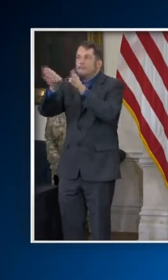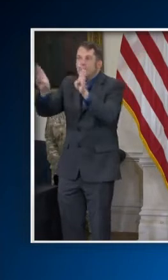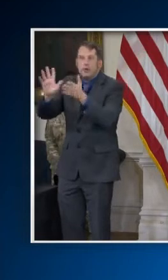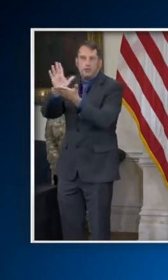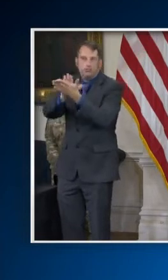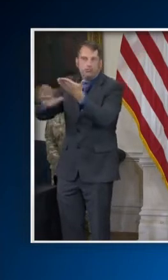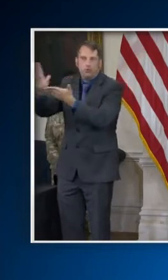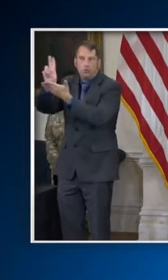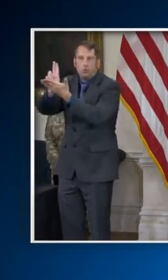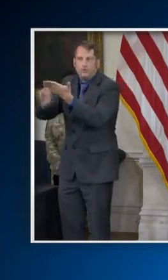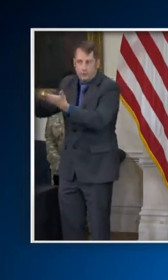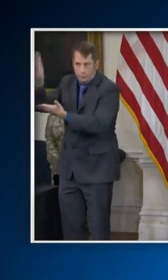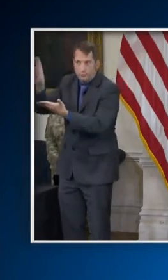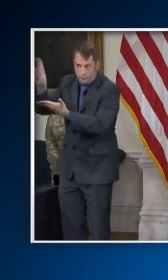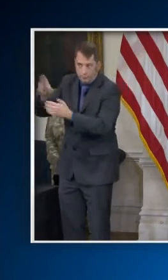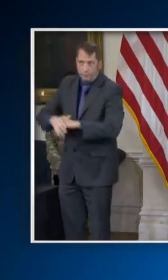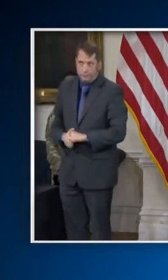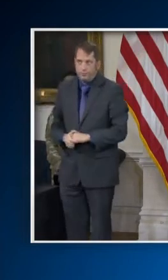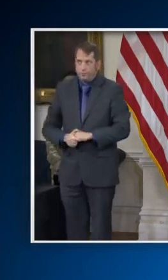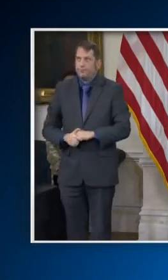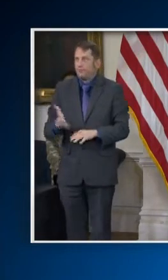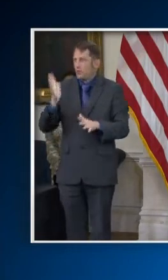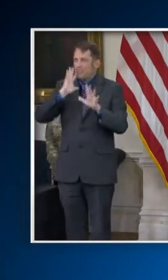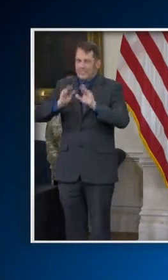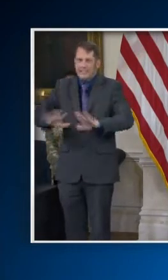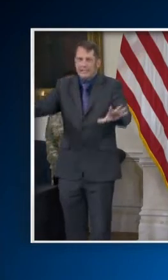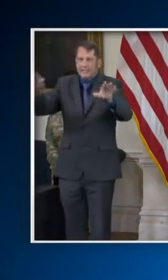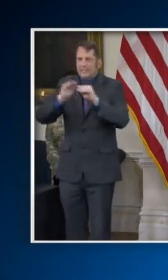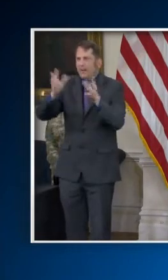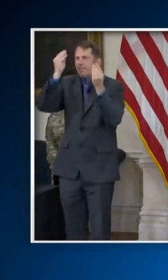AND COMMUNITY COLLEGES ON A PUBLIC INFORMATION, SOCIAL